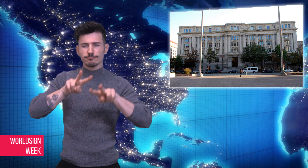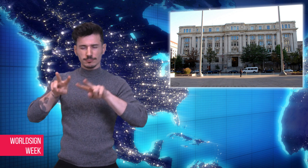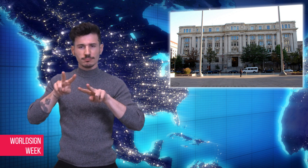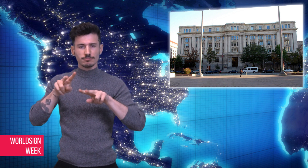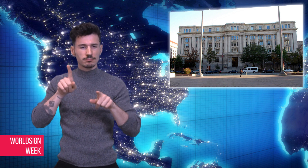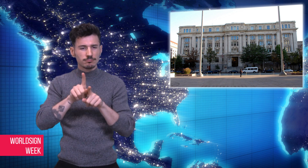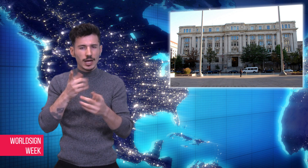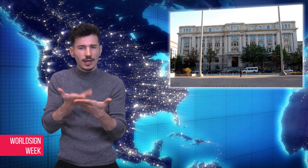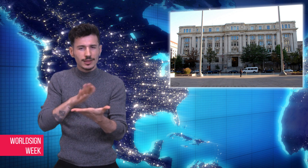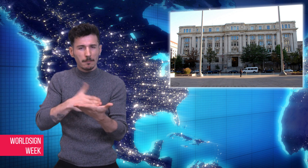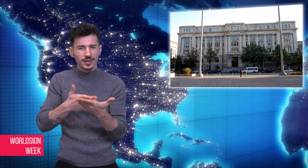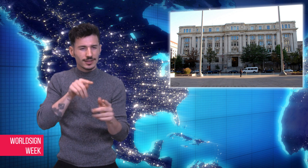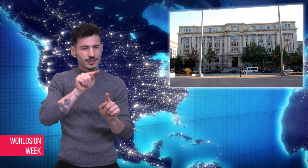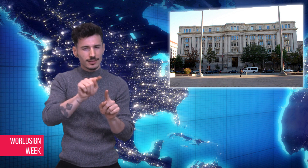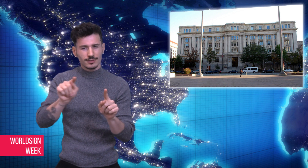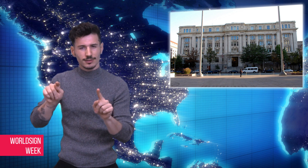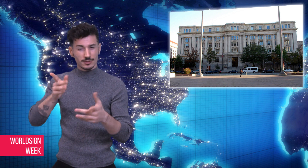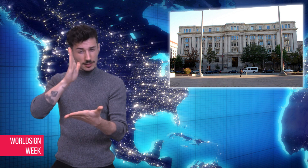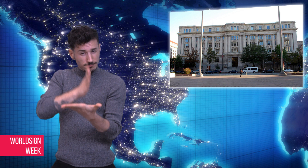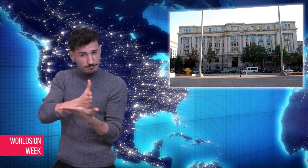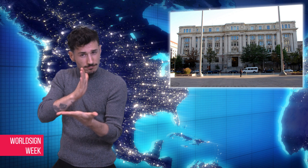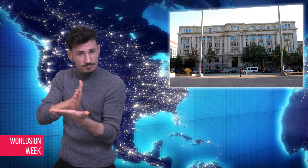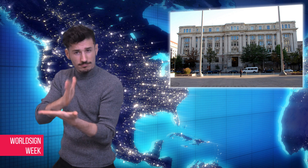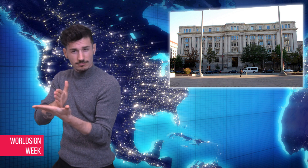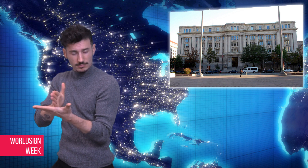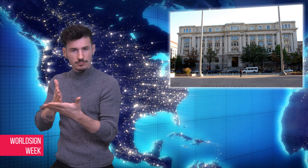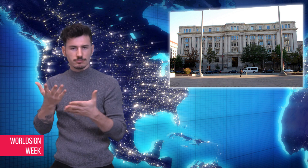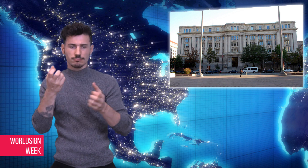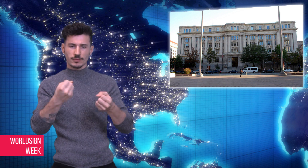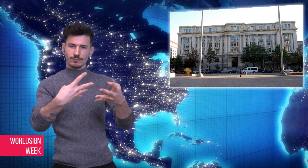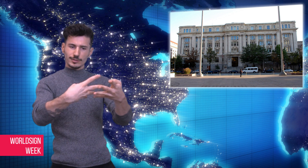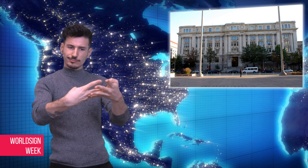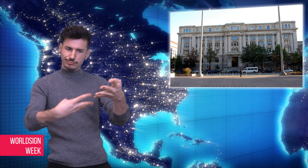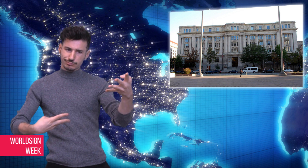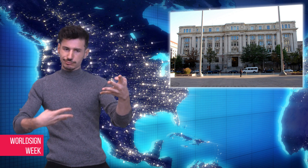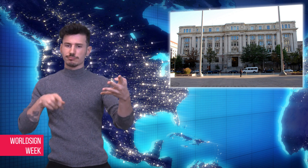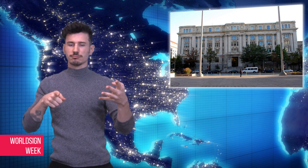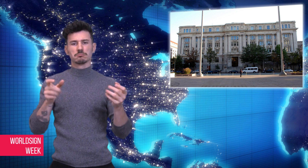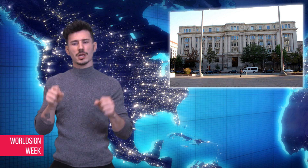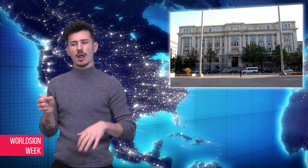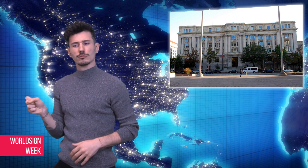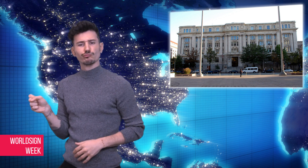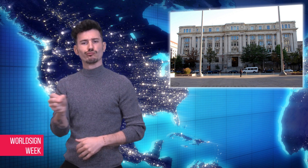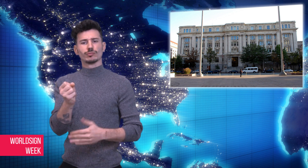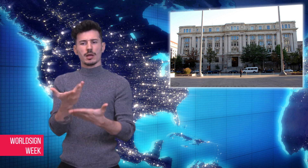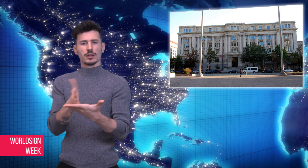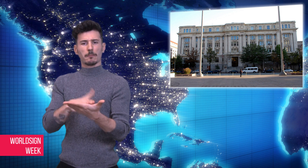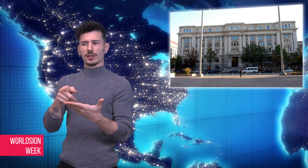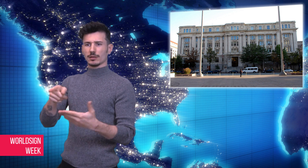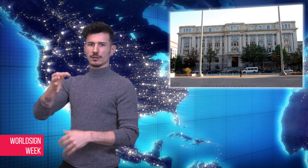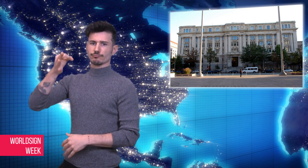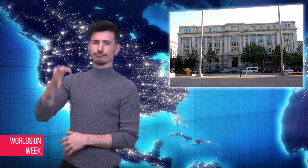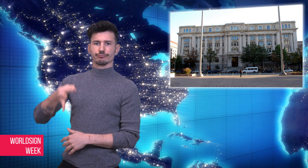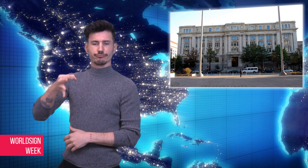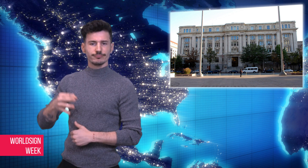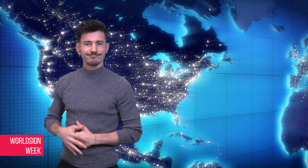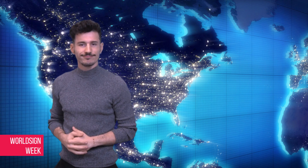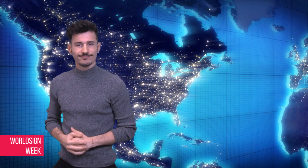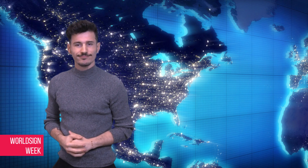registry of sign language interpreters to ensure that qualified interpreters are dispatched.